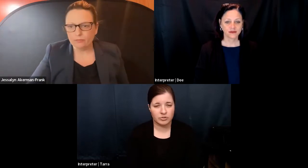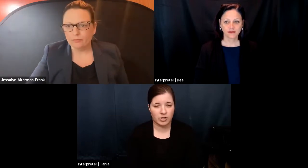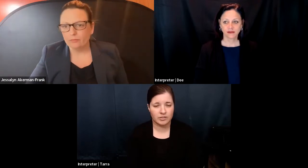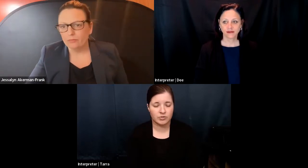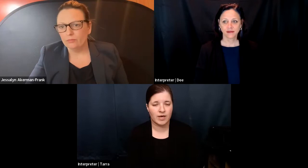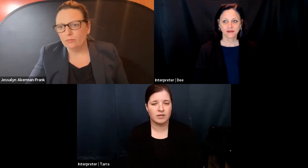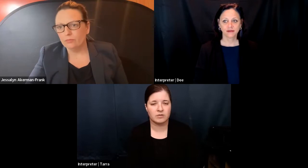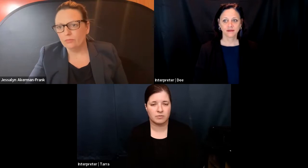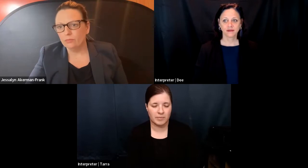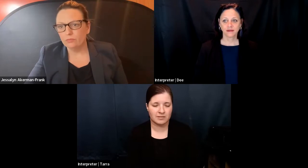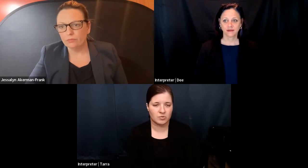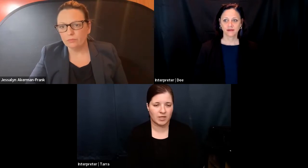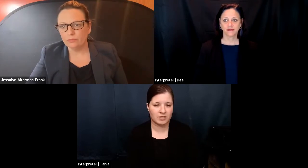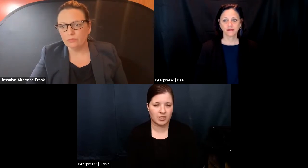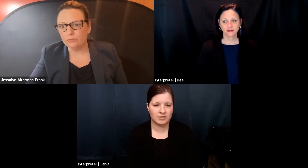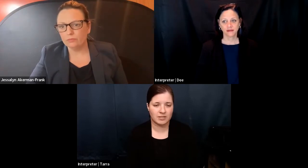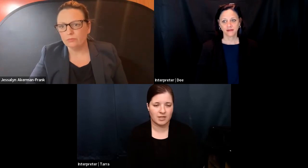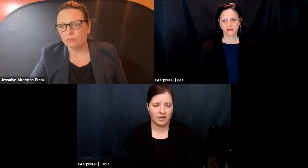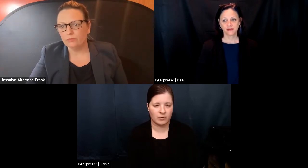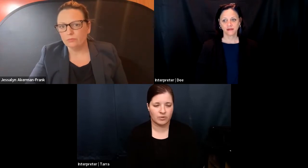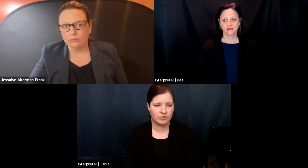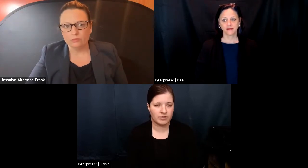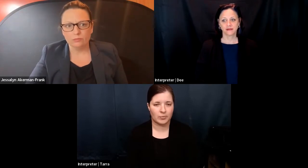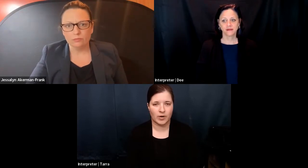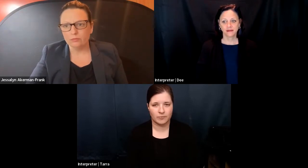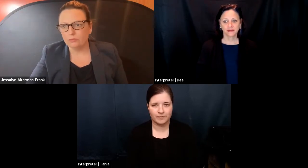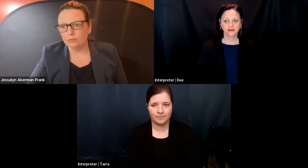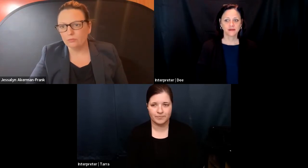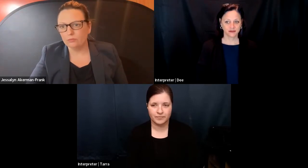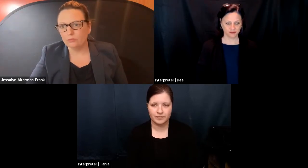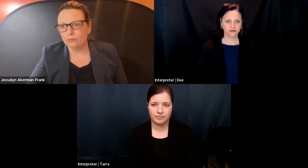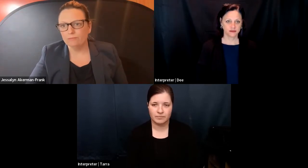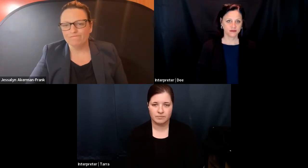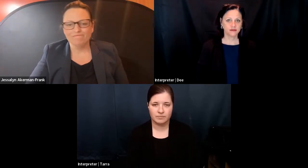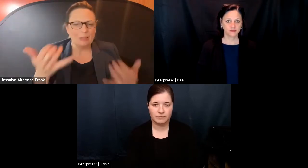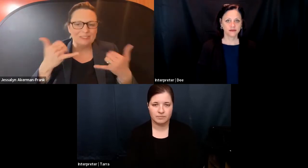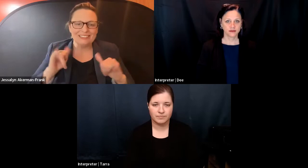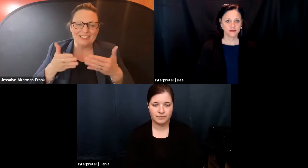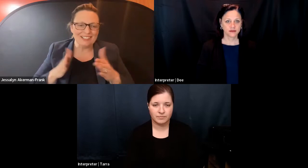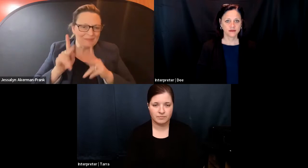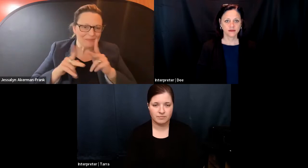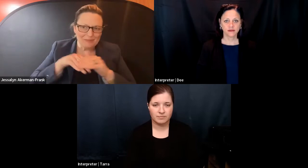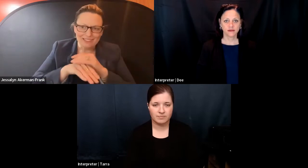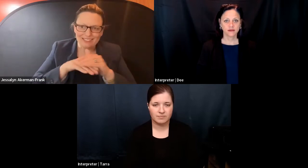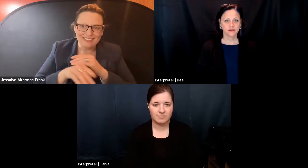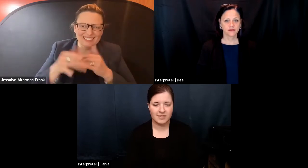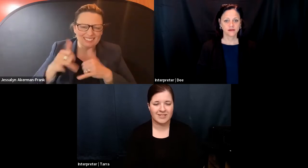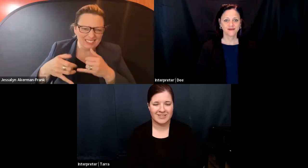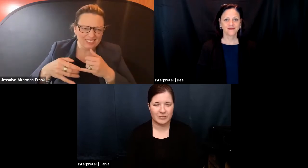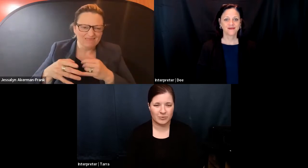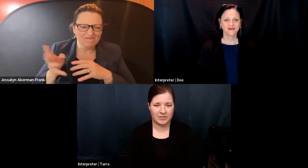panelists clearly, so if you could turn off your camera and mute your microphone, that would be great.